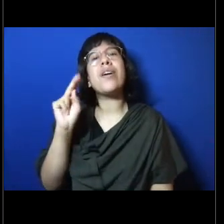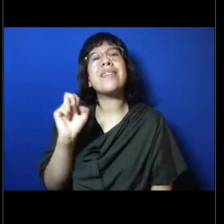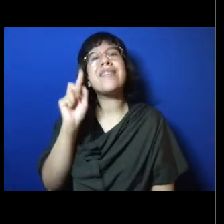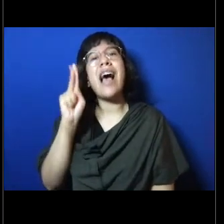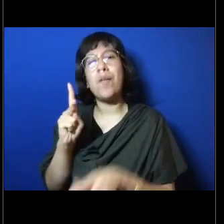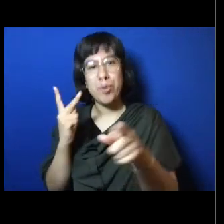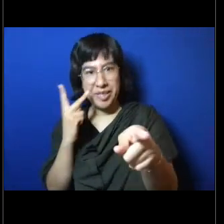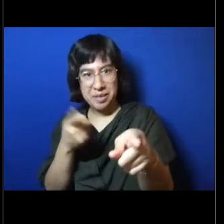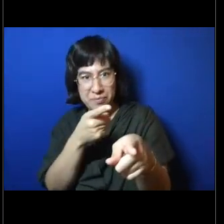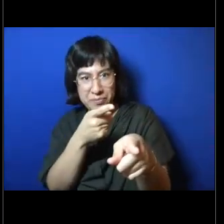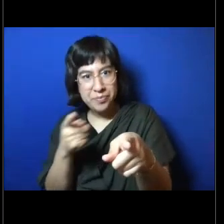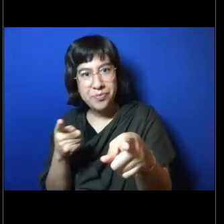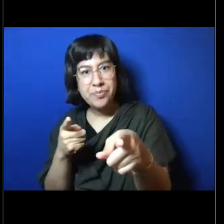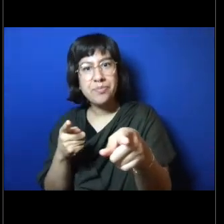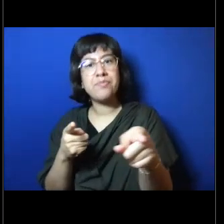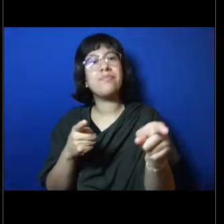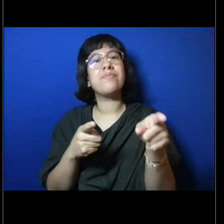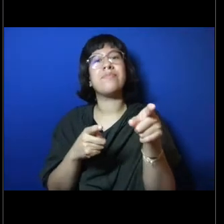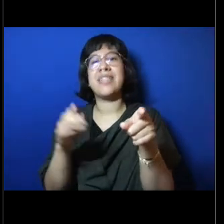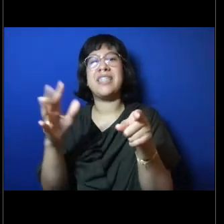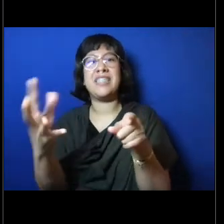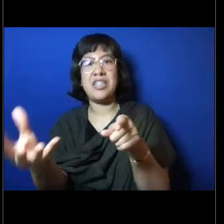and then it grabs them and eats them, there it is. It just did that right there.